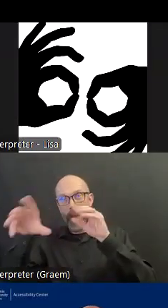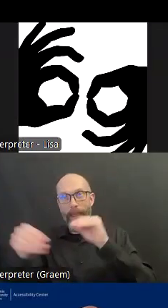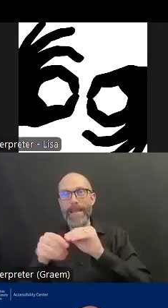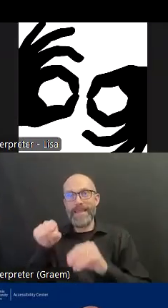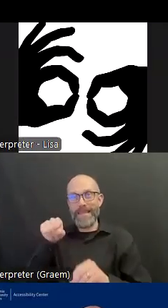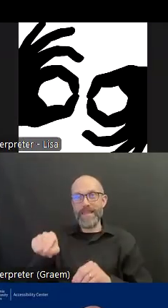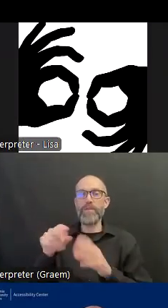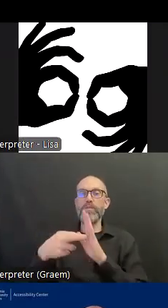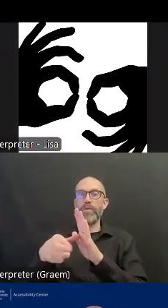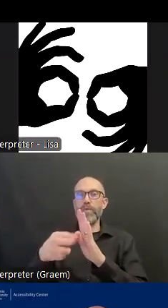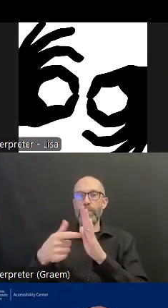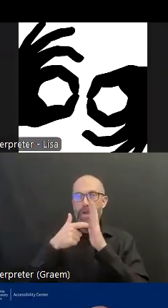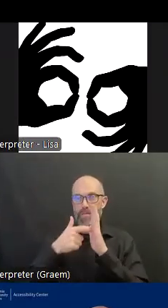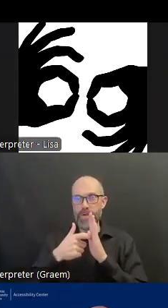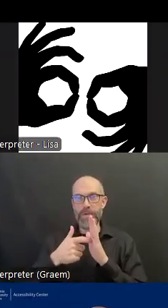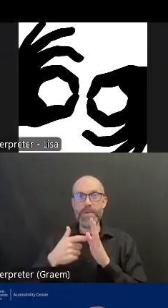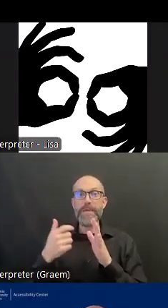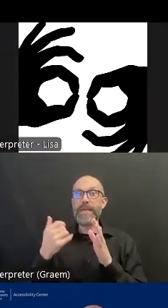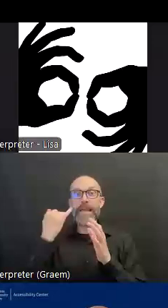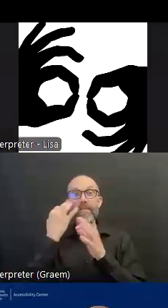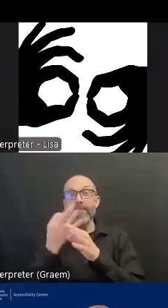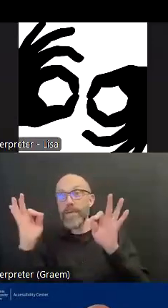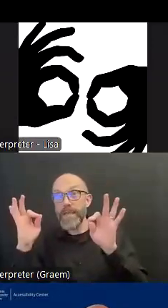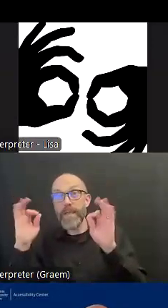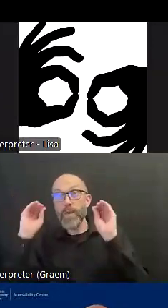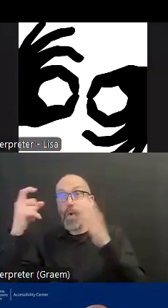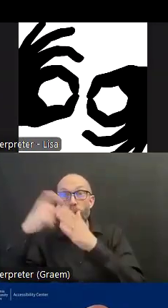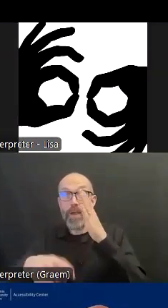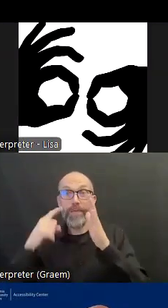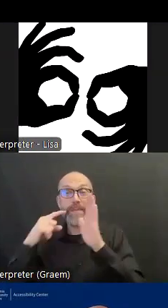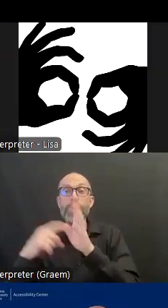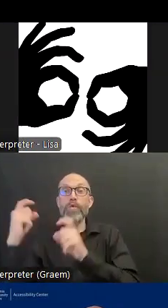So that includes anything that's free or no cost, as I mentioned, donations as well.